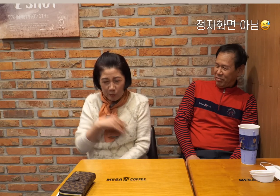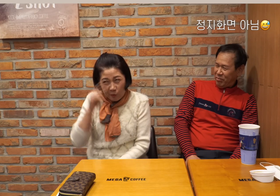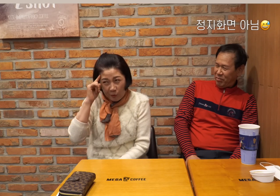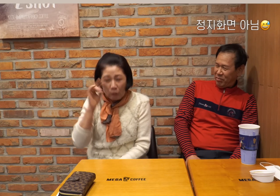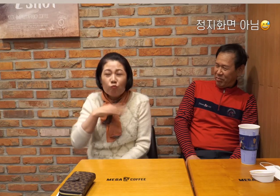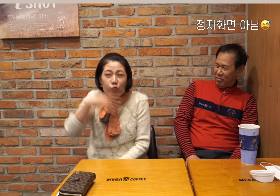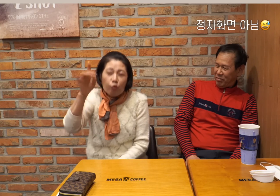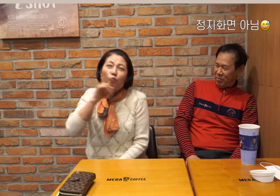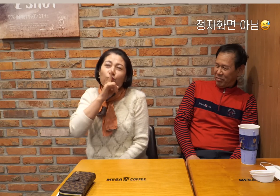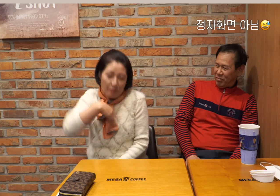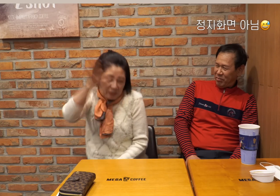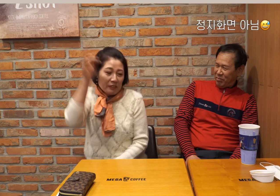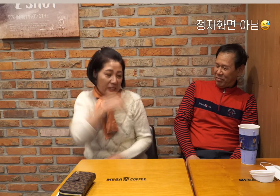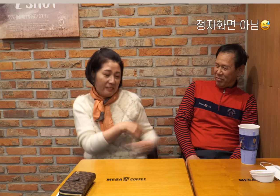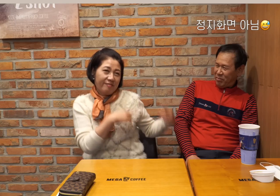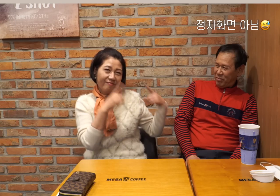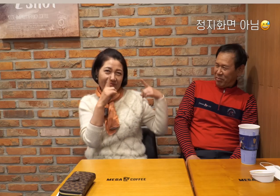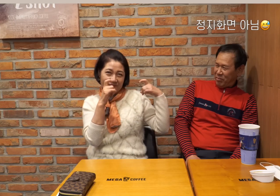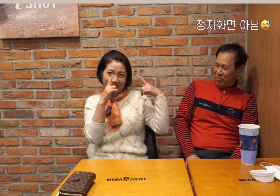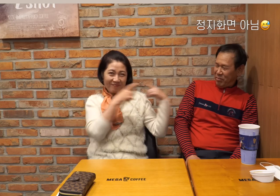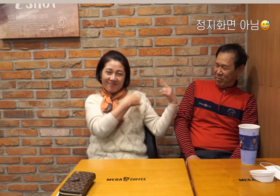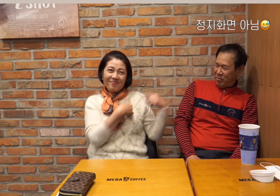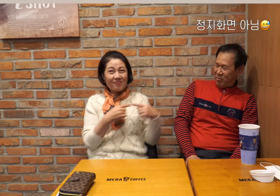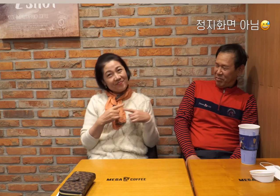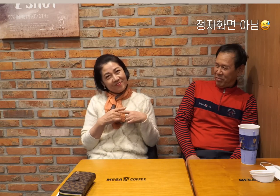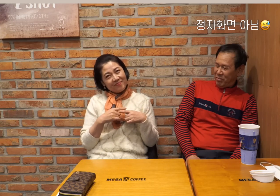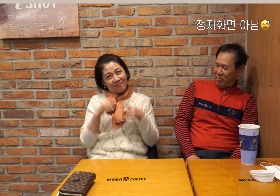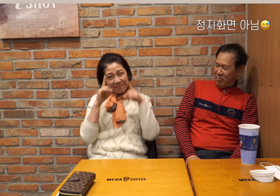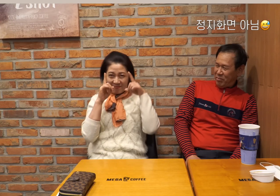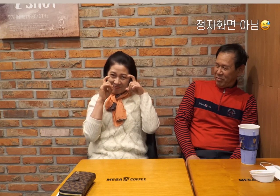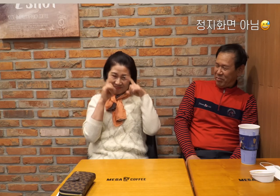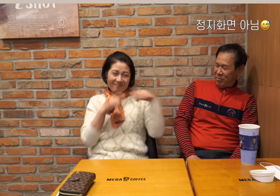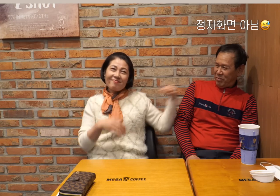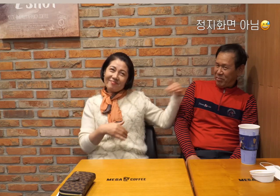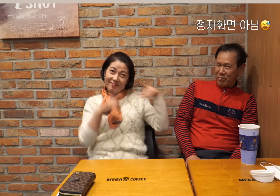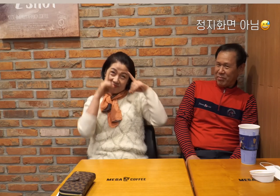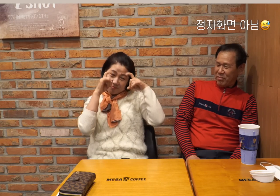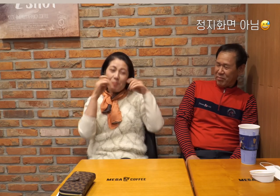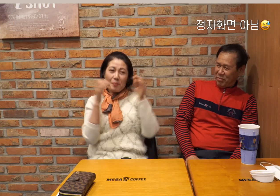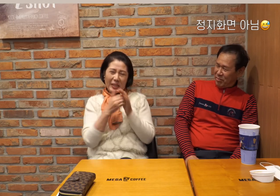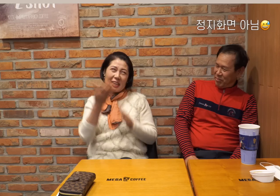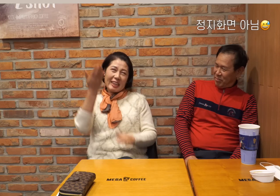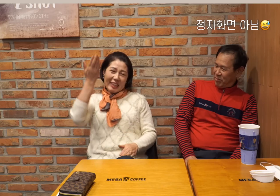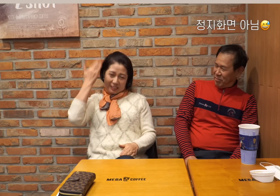so I took the picture very well despite my mother's objection.